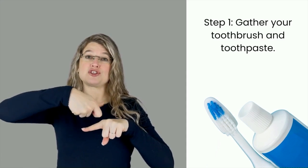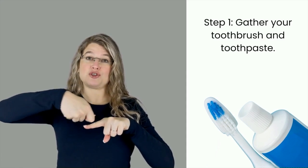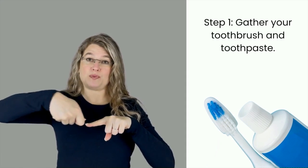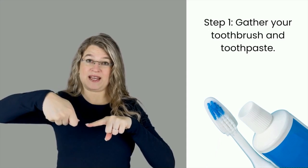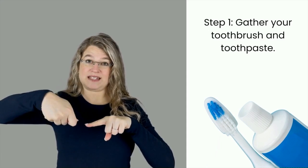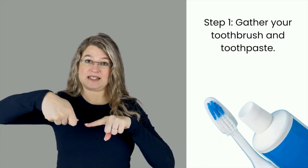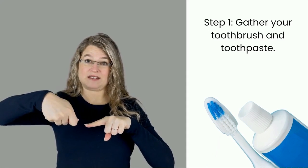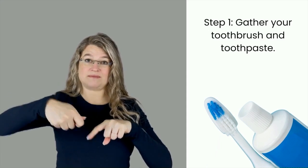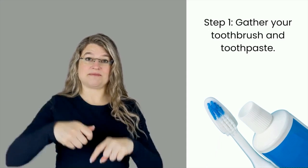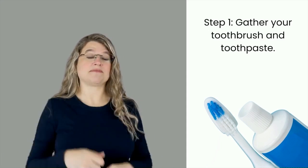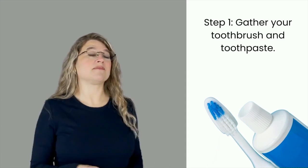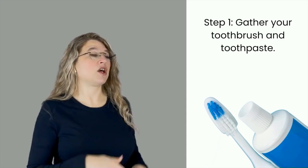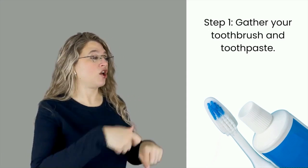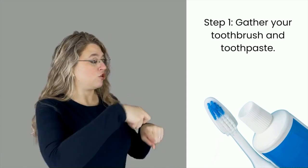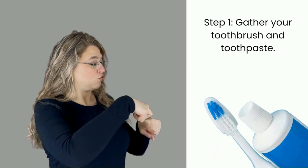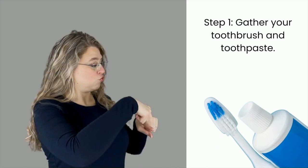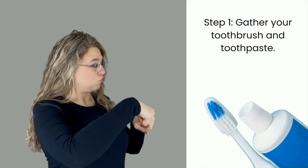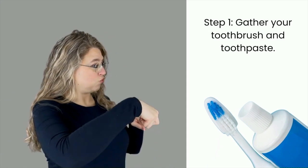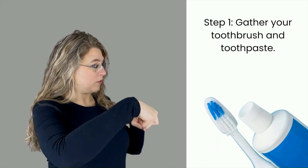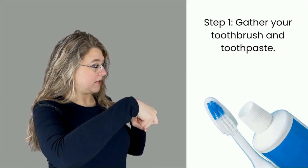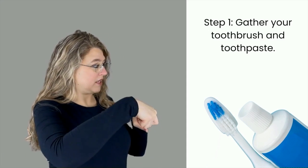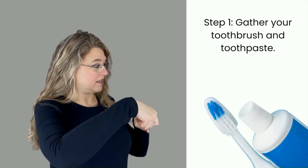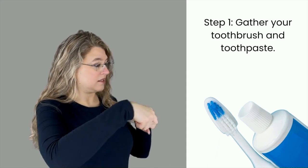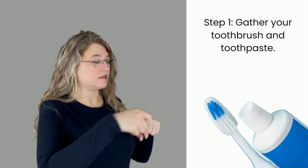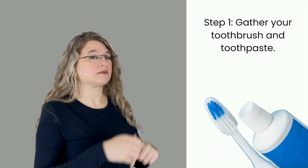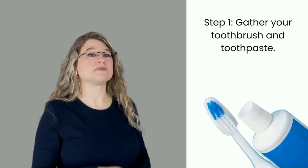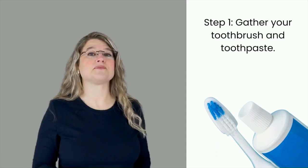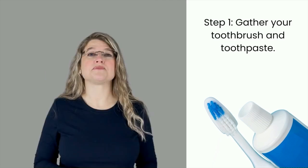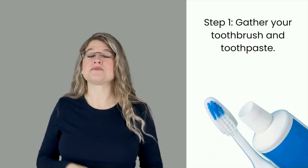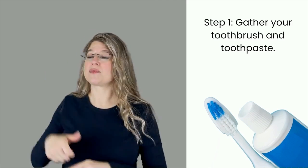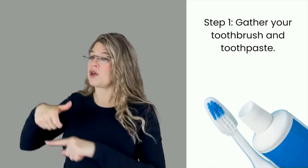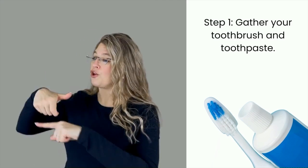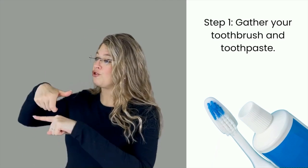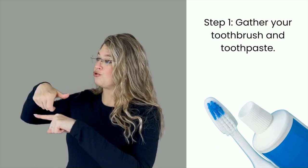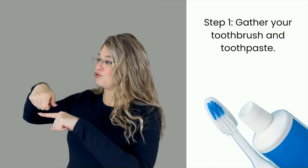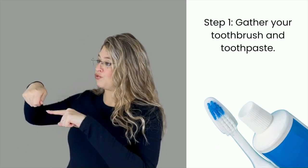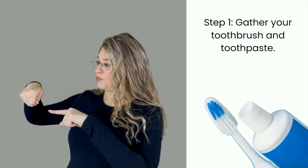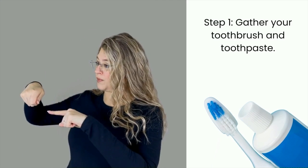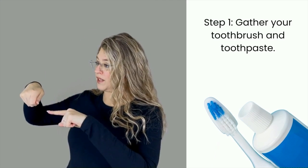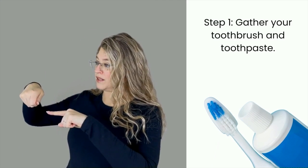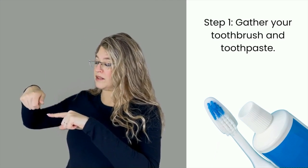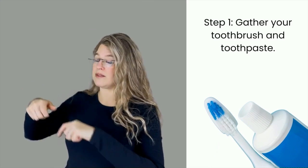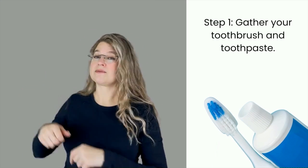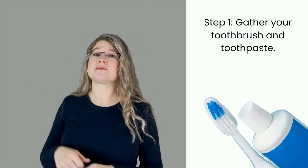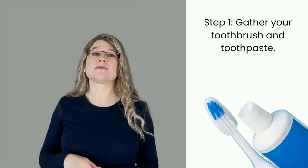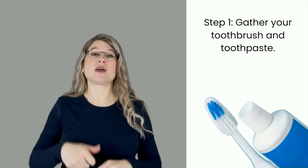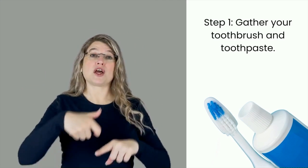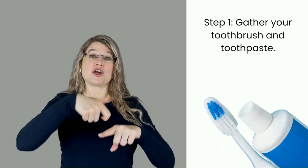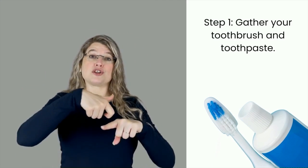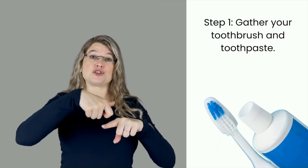Toothpaste.